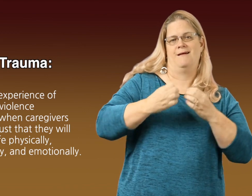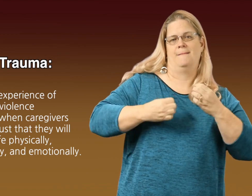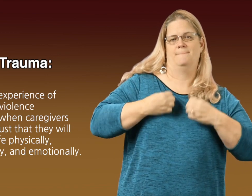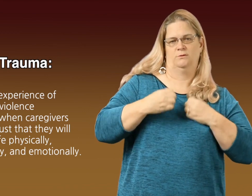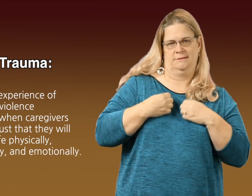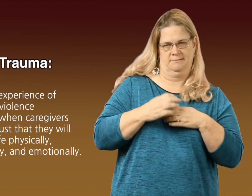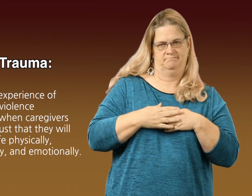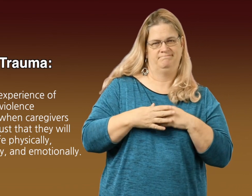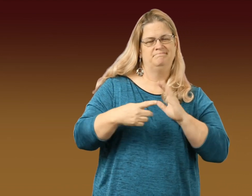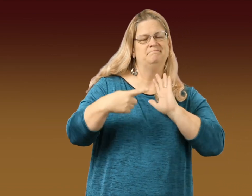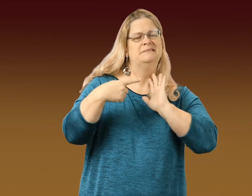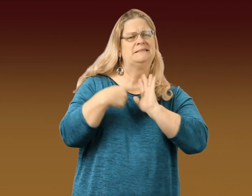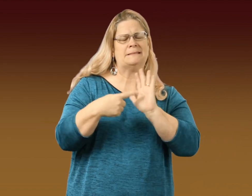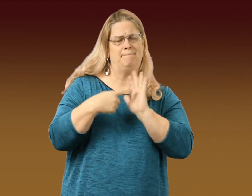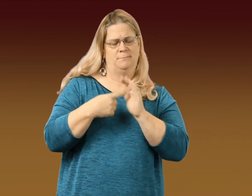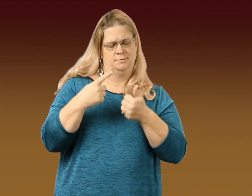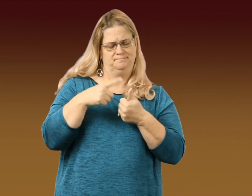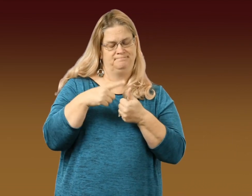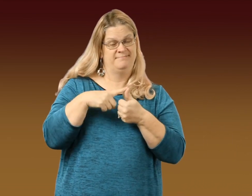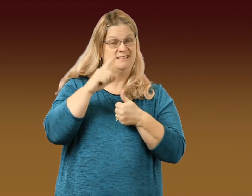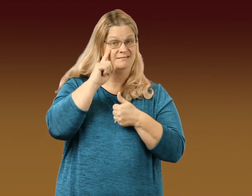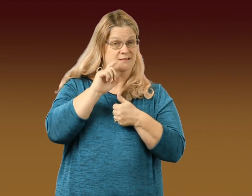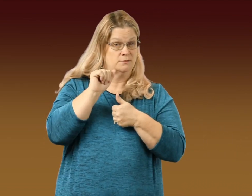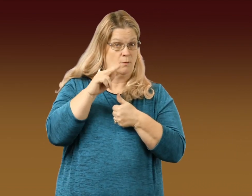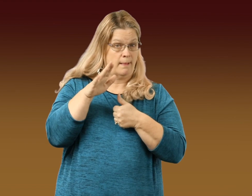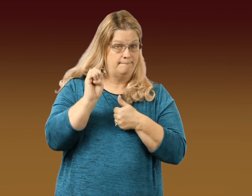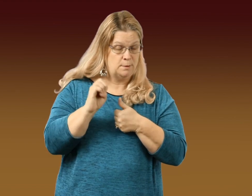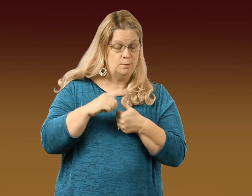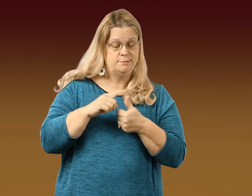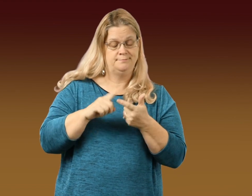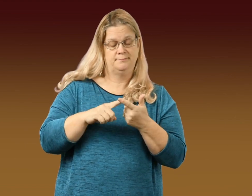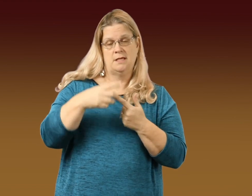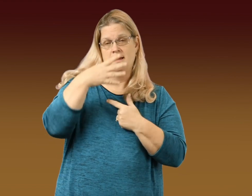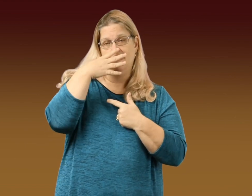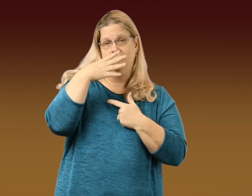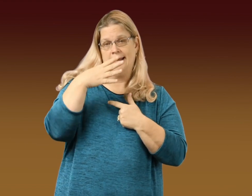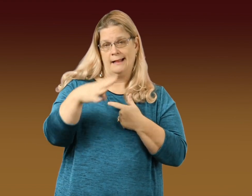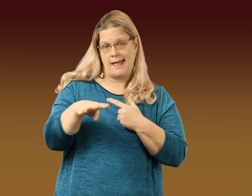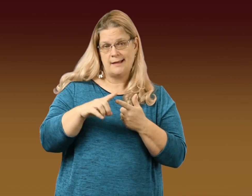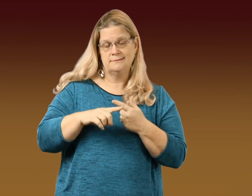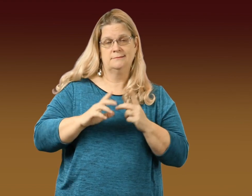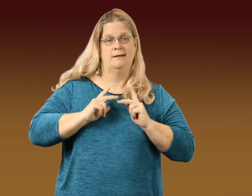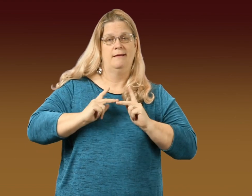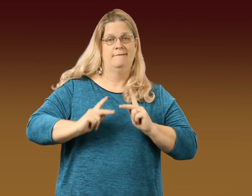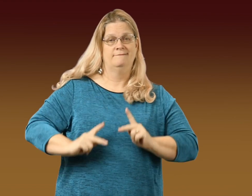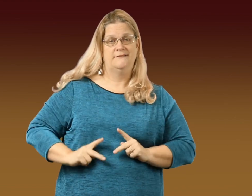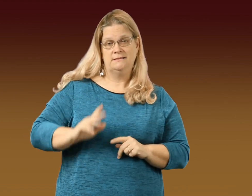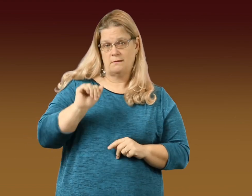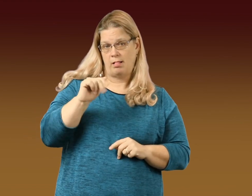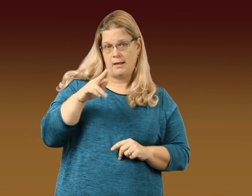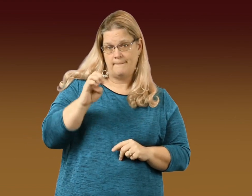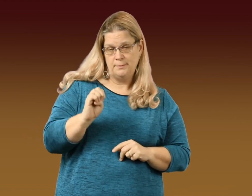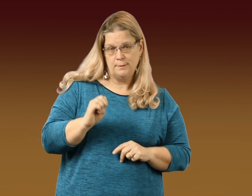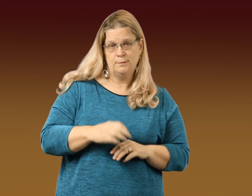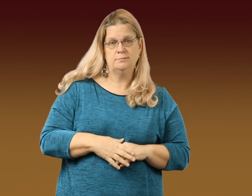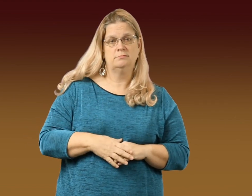Some examples include sexual abuse, neglect, physical abuse, emotional abuse,